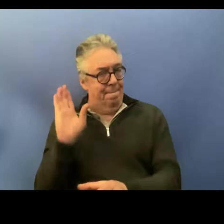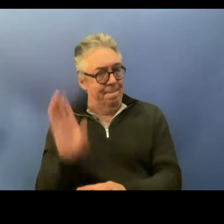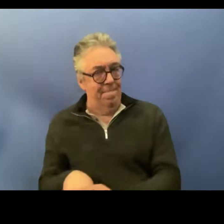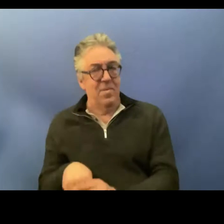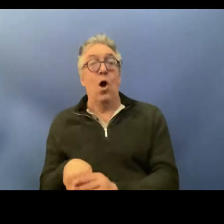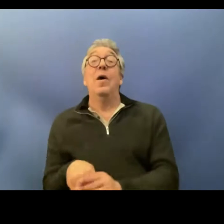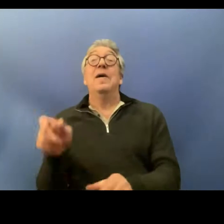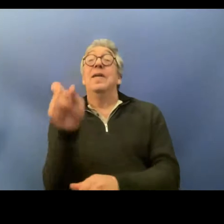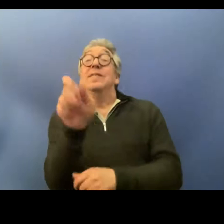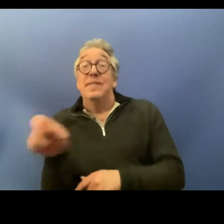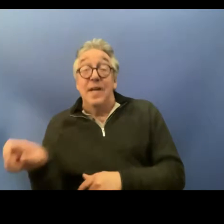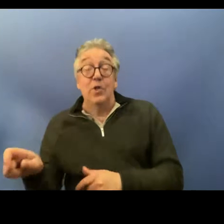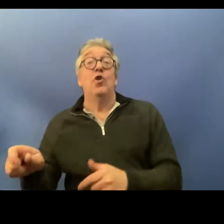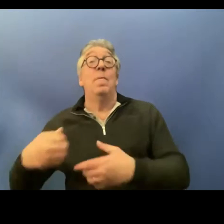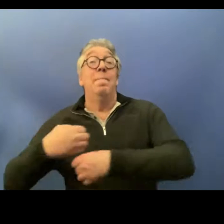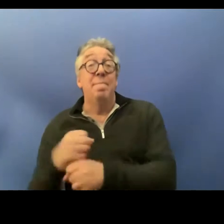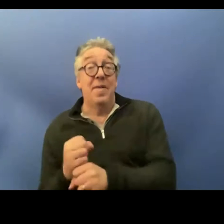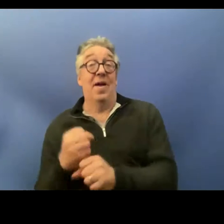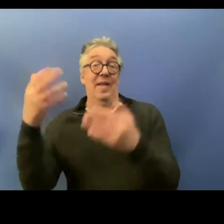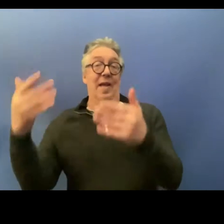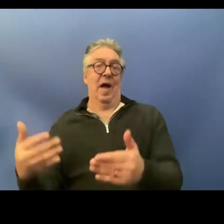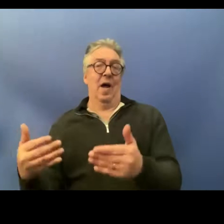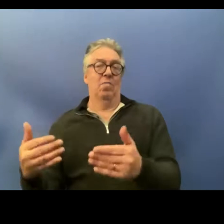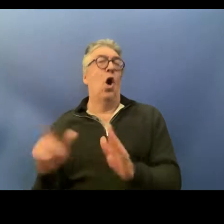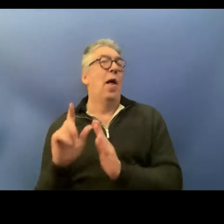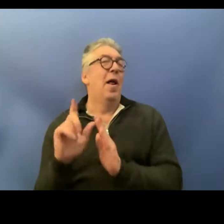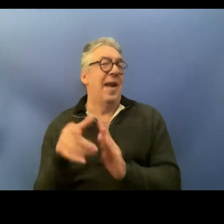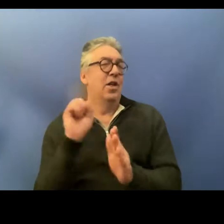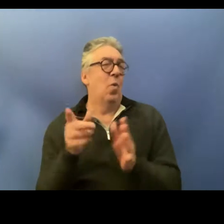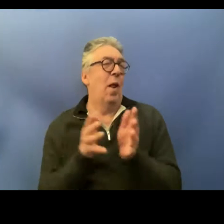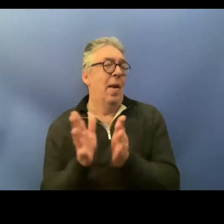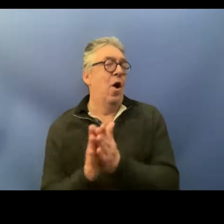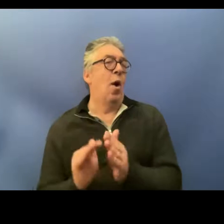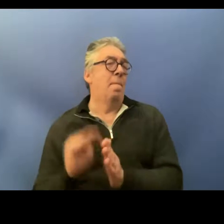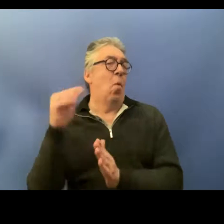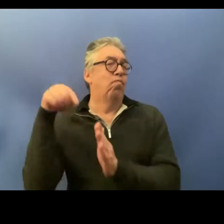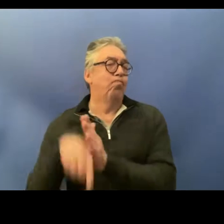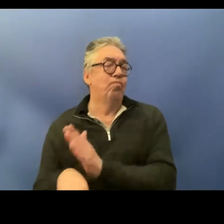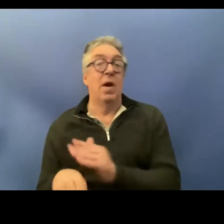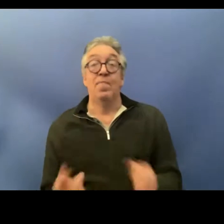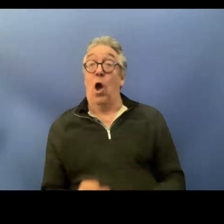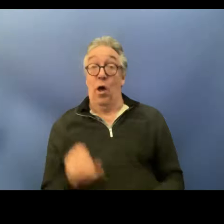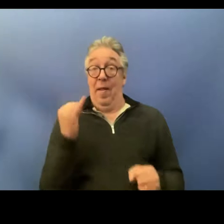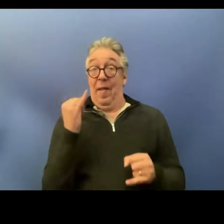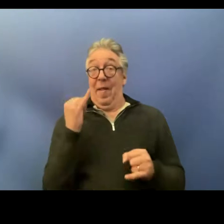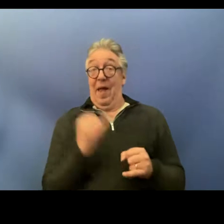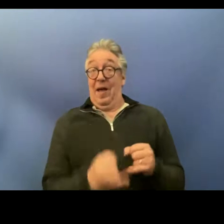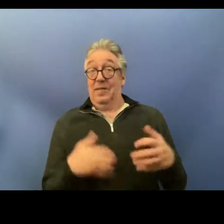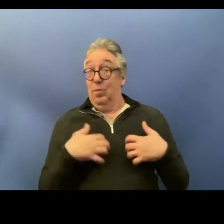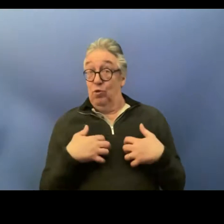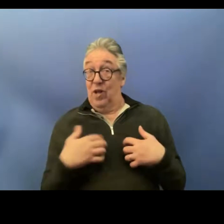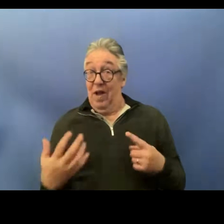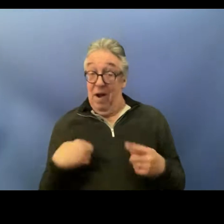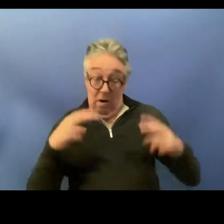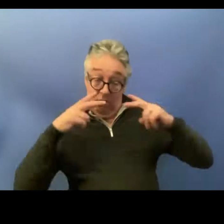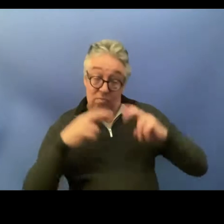I'll come back to this particular topic a little bit later.